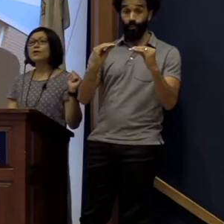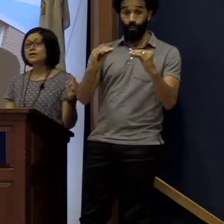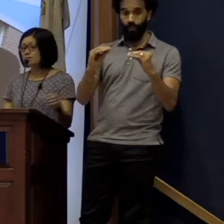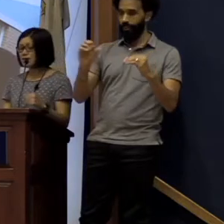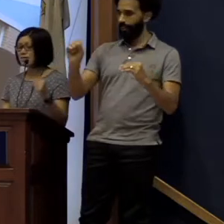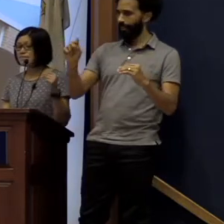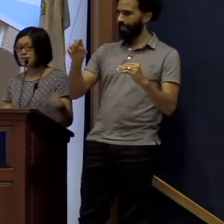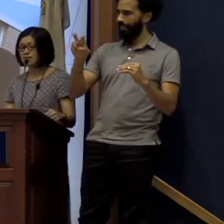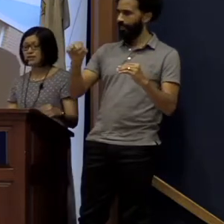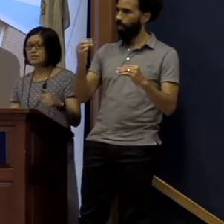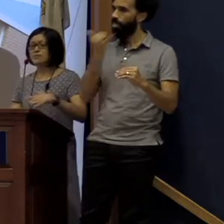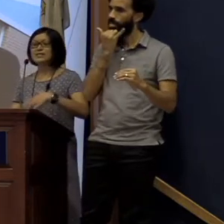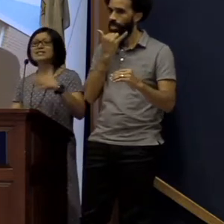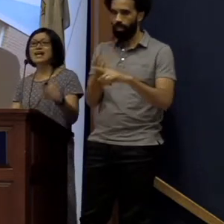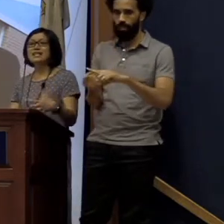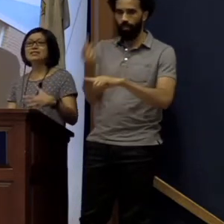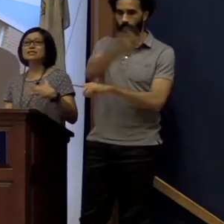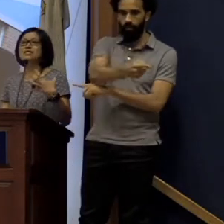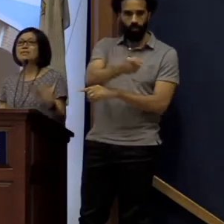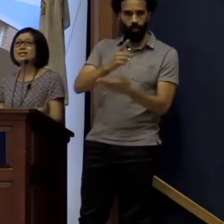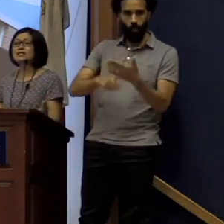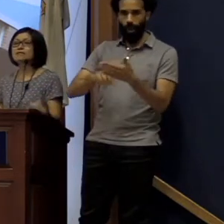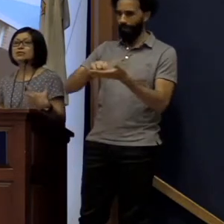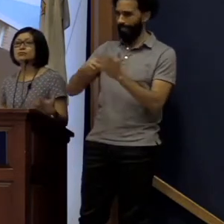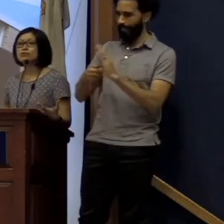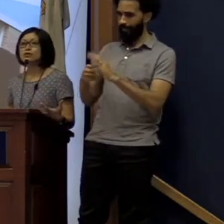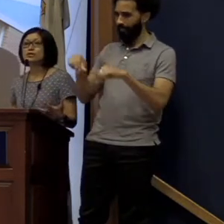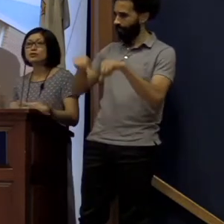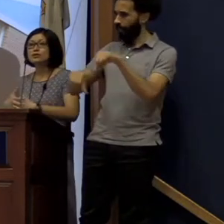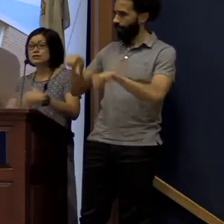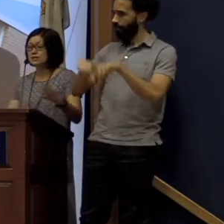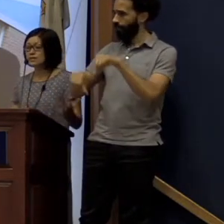coherent message about what science or STEM is for children across these spaces